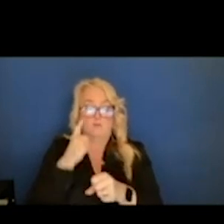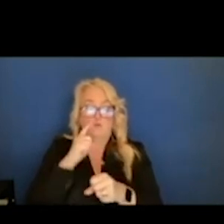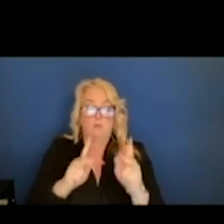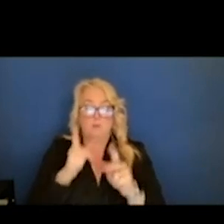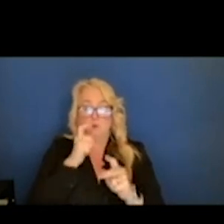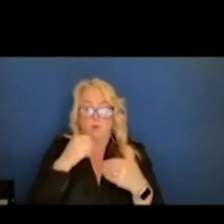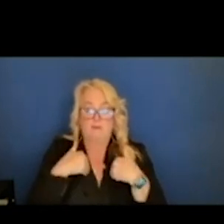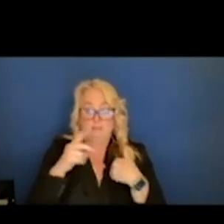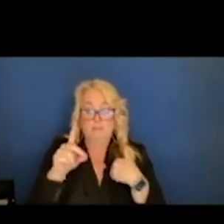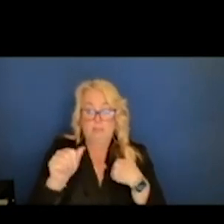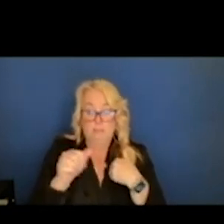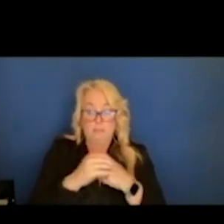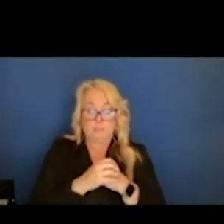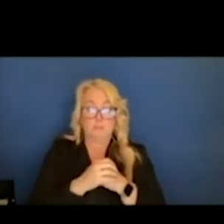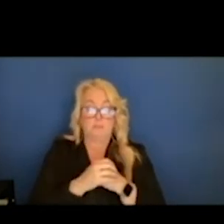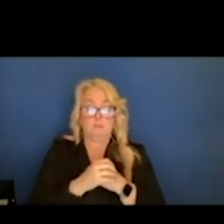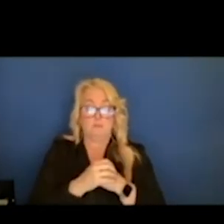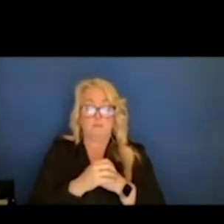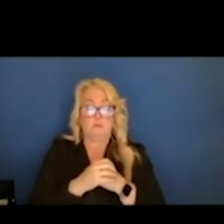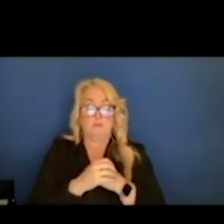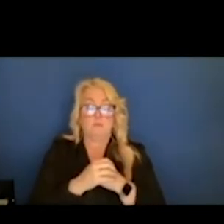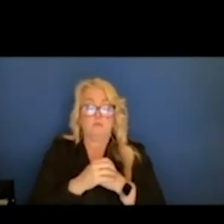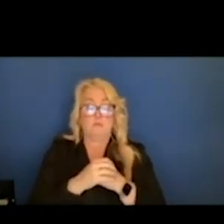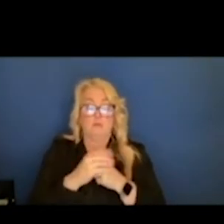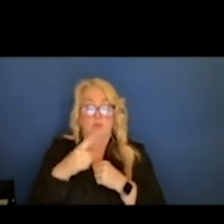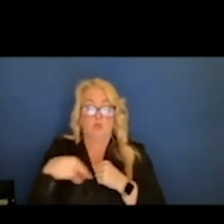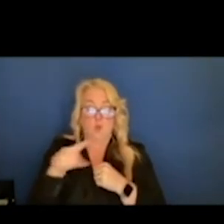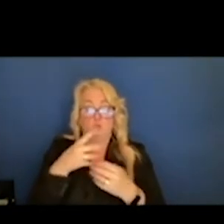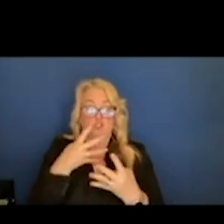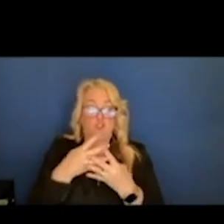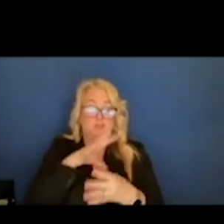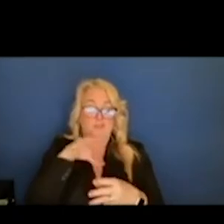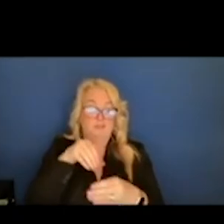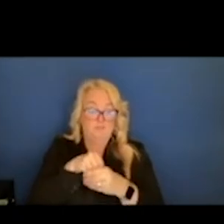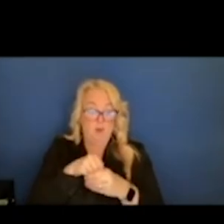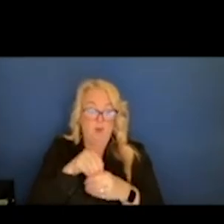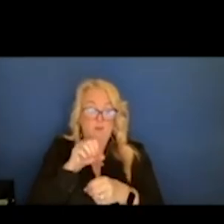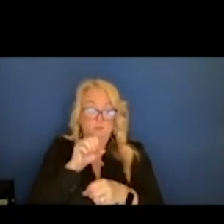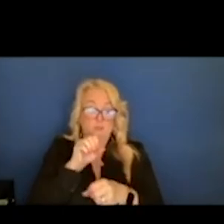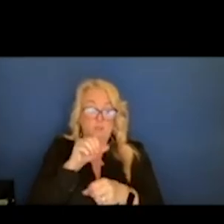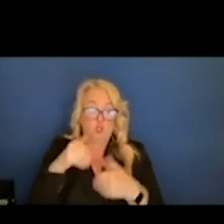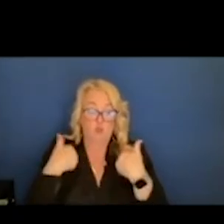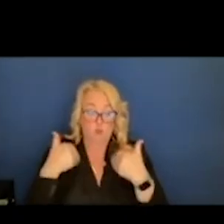disabilities. 3. Reintegrating justice-involved youth with disabilities into their communities